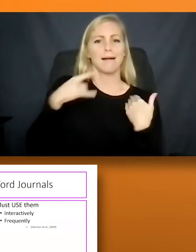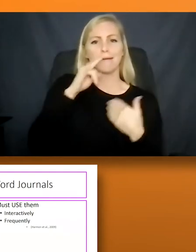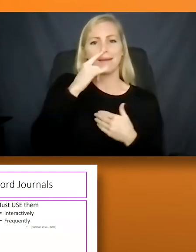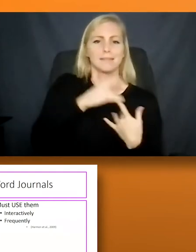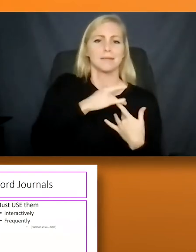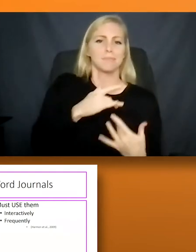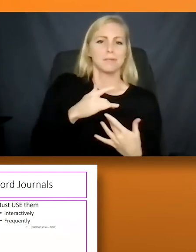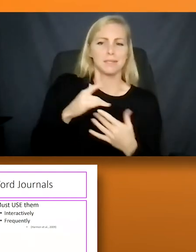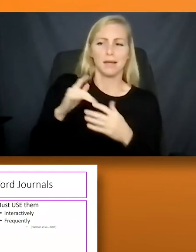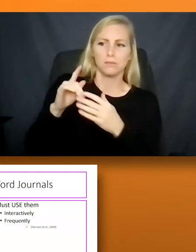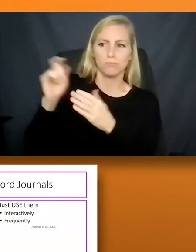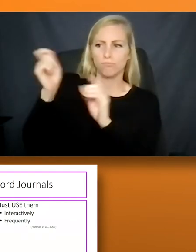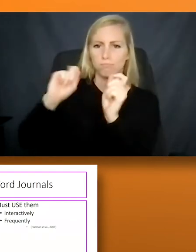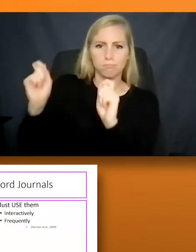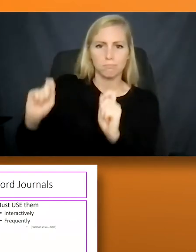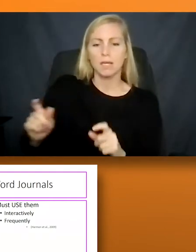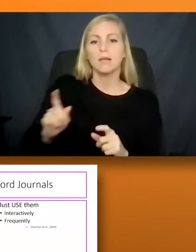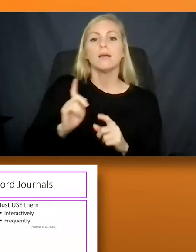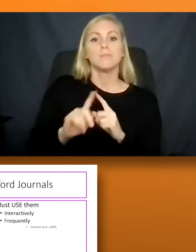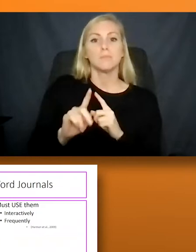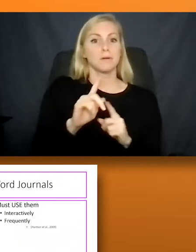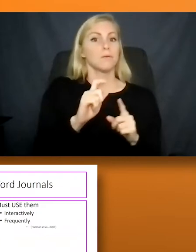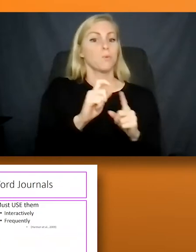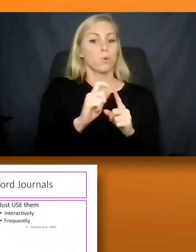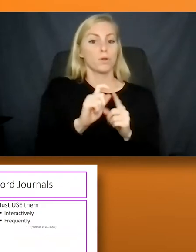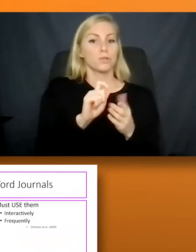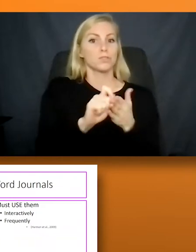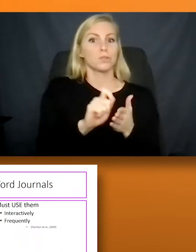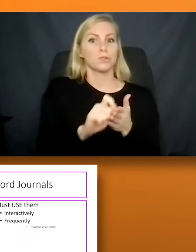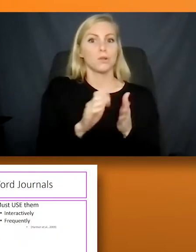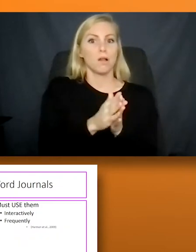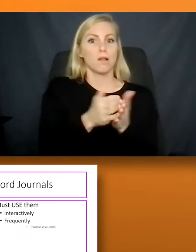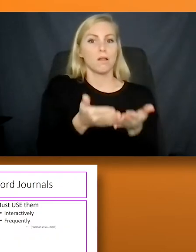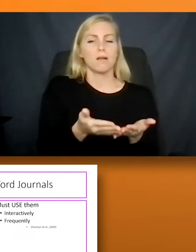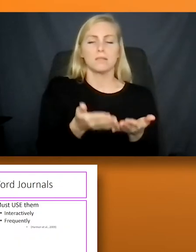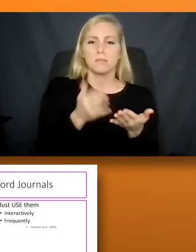However, a word journal is awesome,